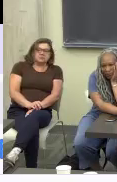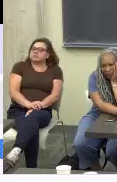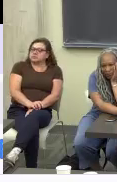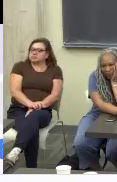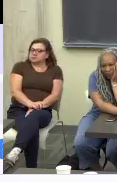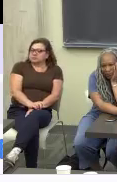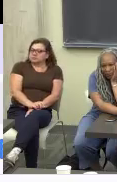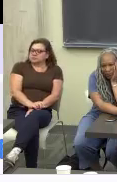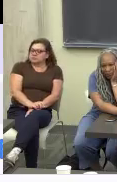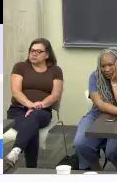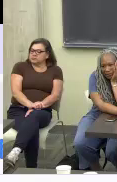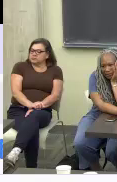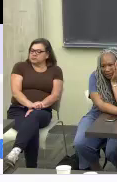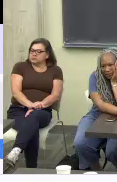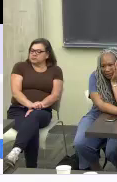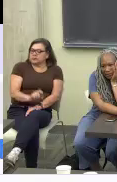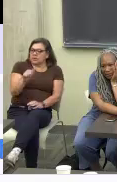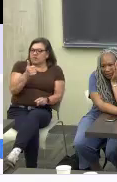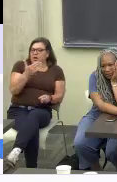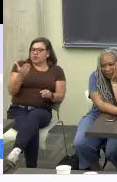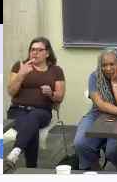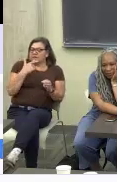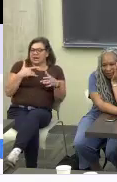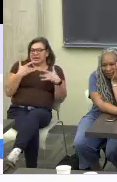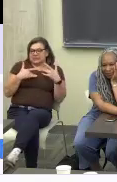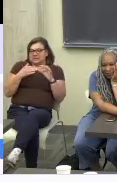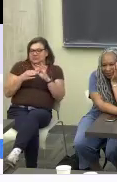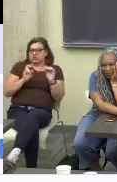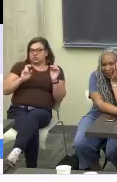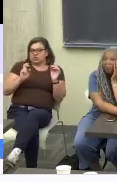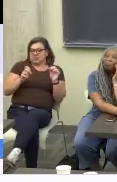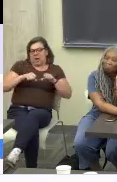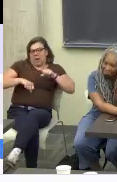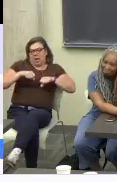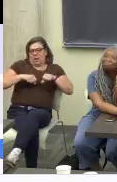fired up about is transportation related things because I bike around, which immediately makes